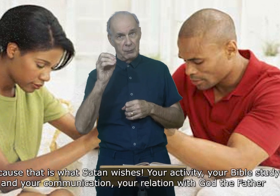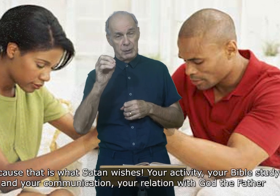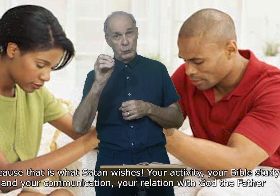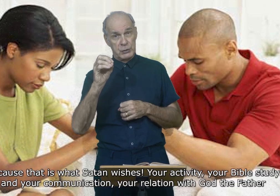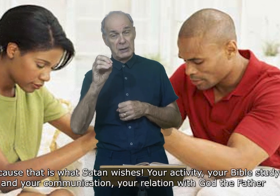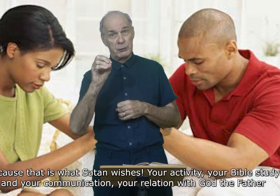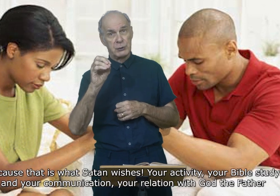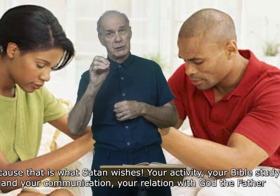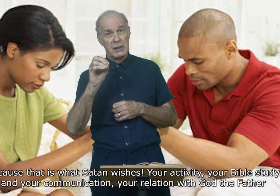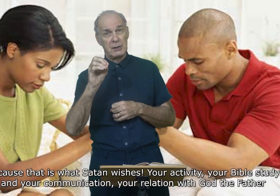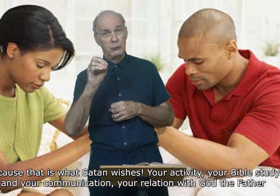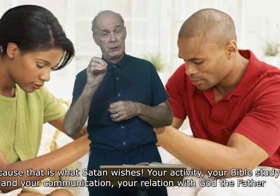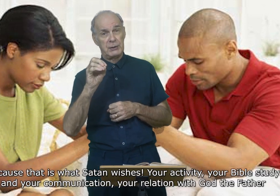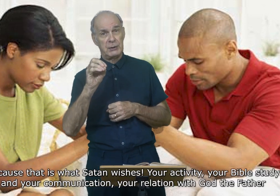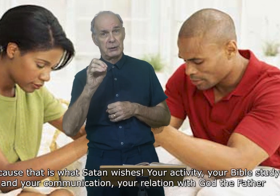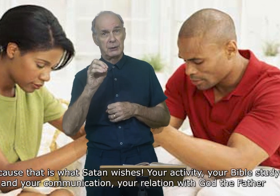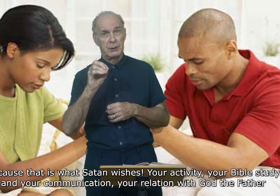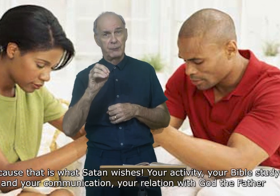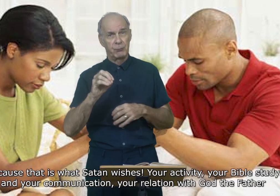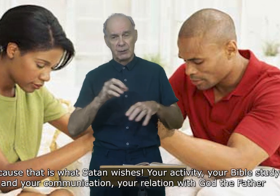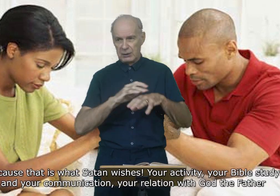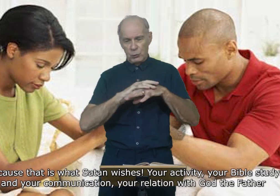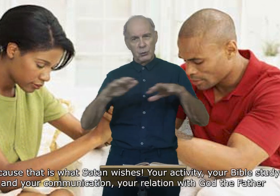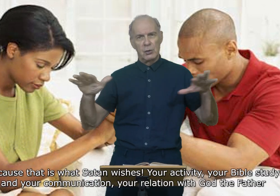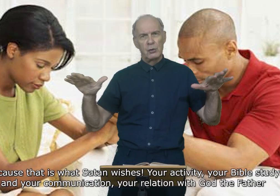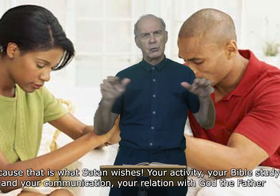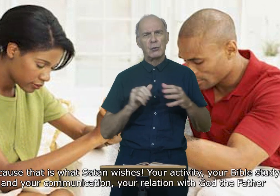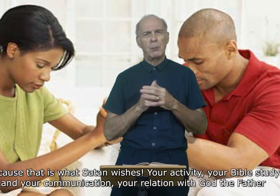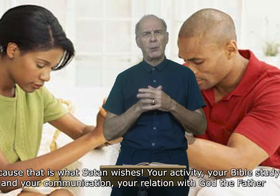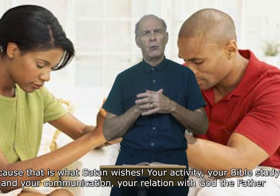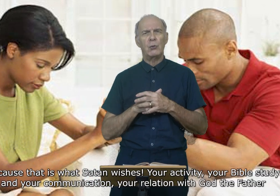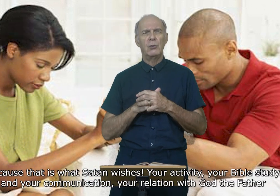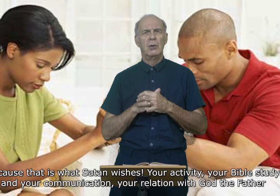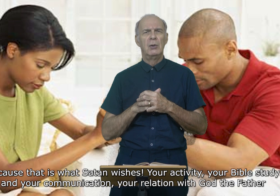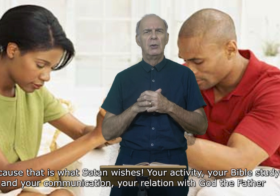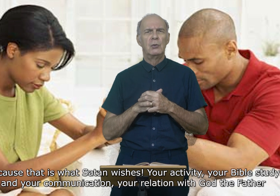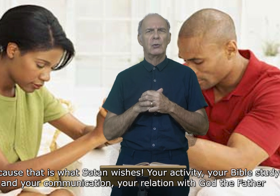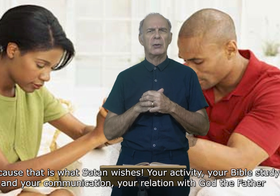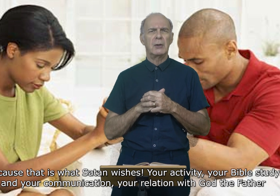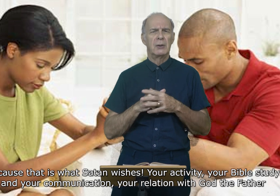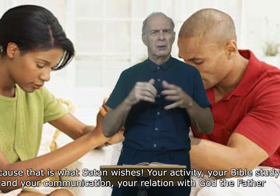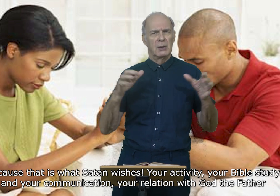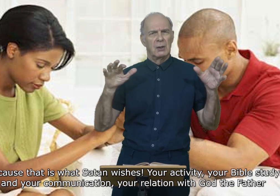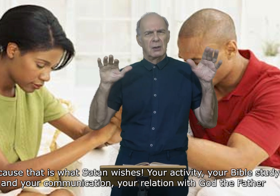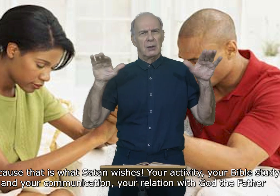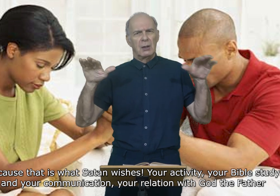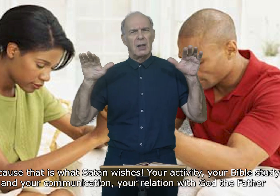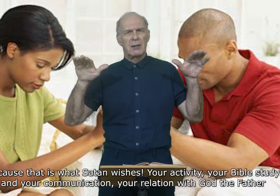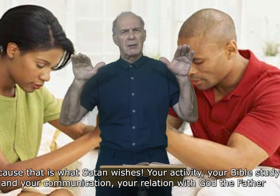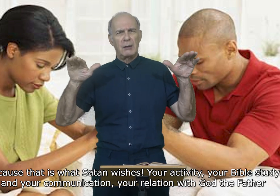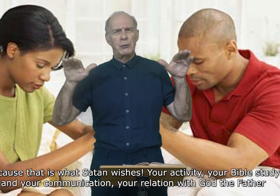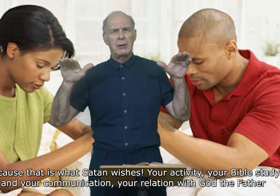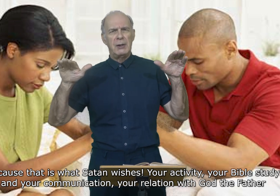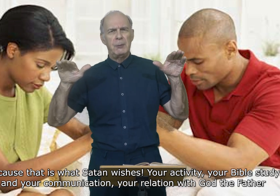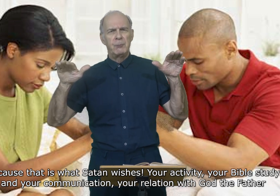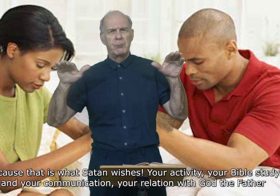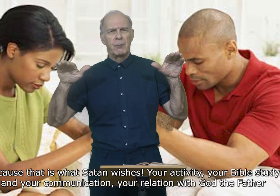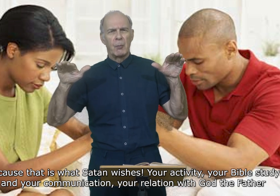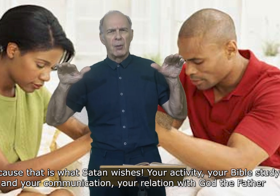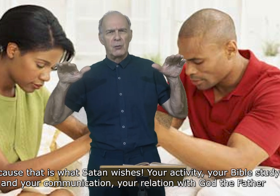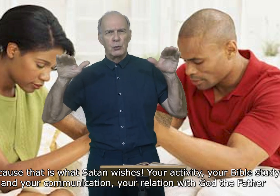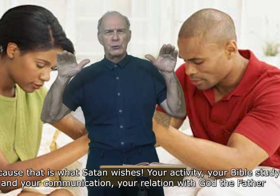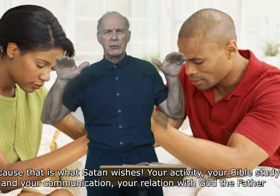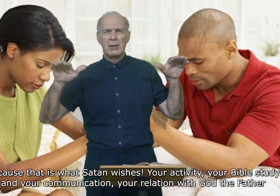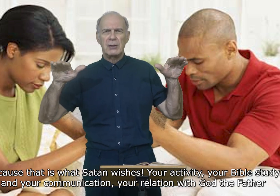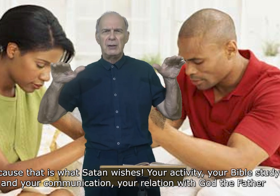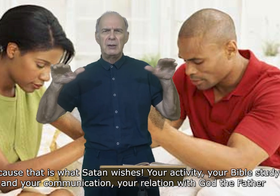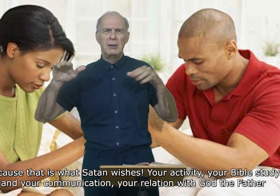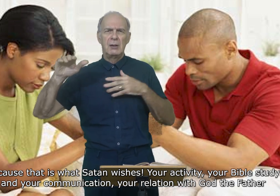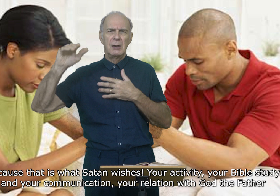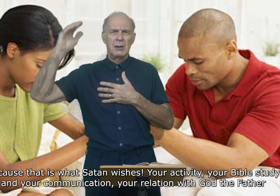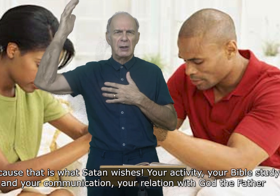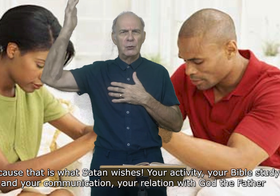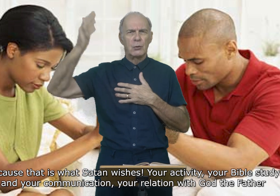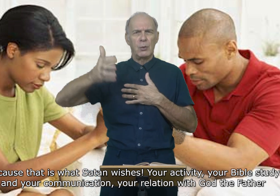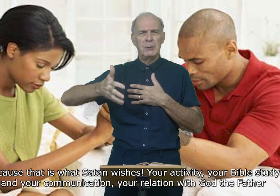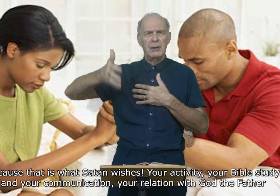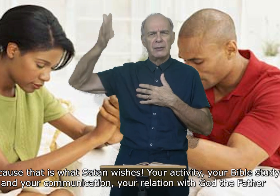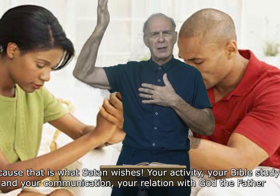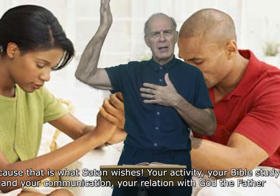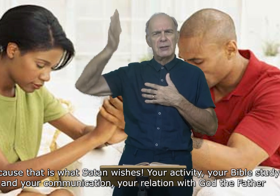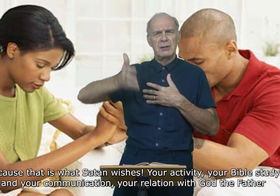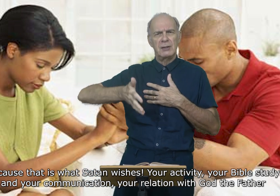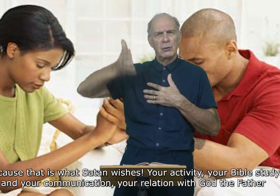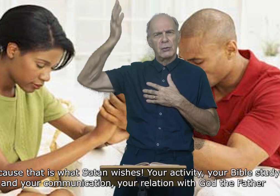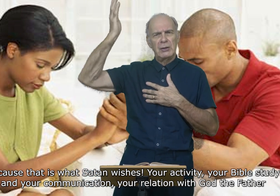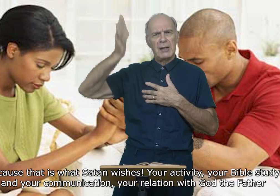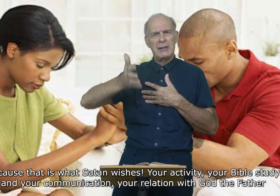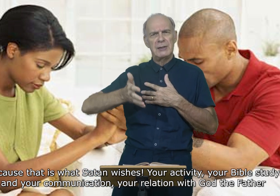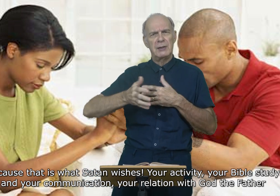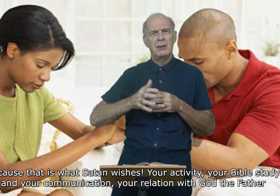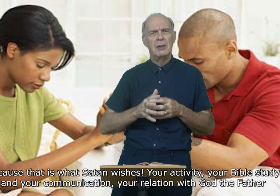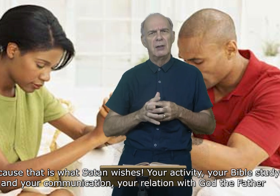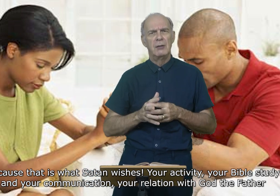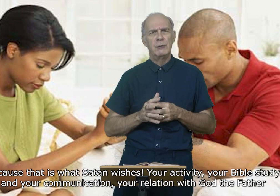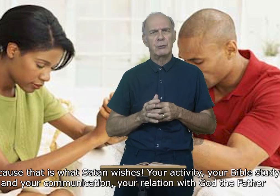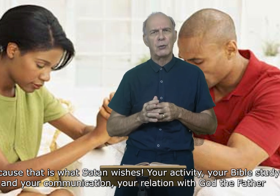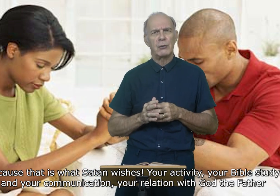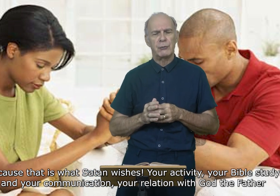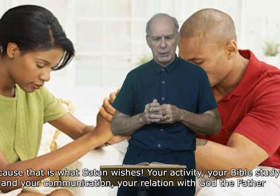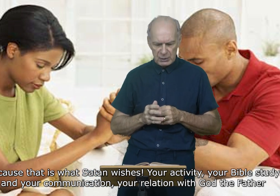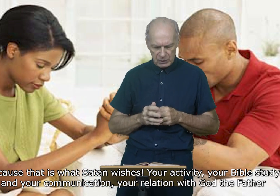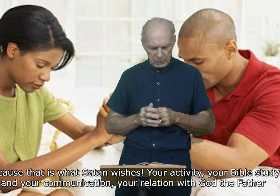Because that is what Satan wishes! Your activity, your Bible study and your communication, your relation with God the Father